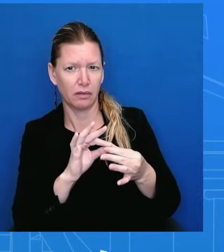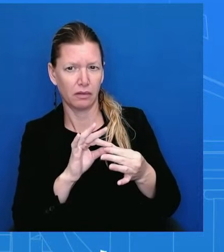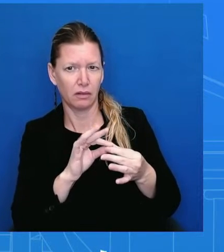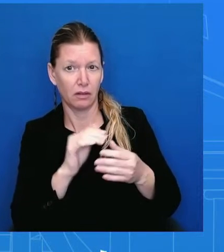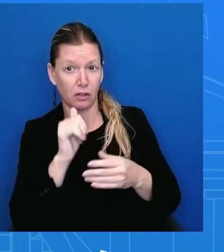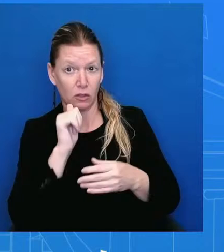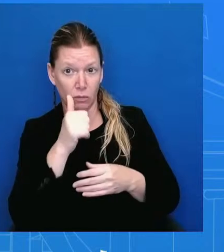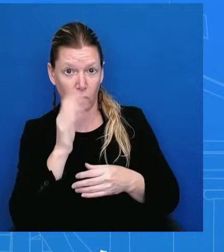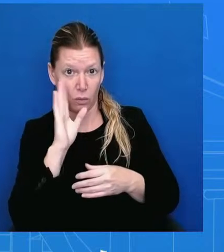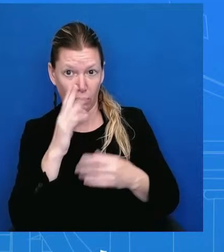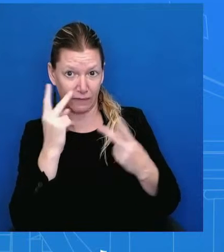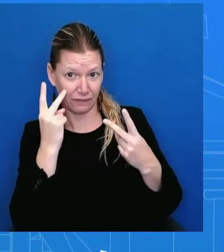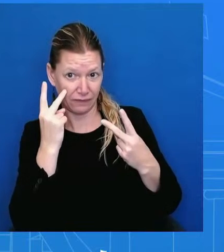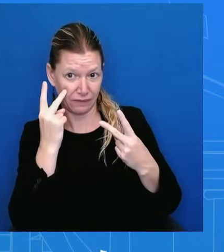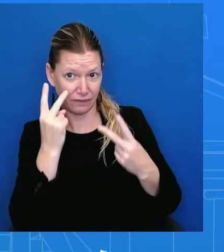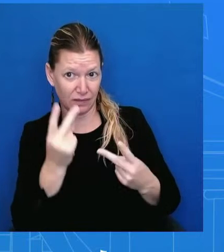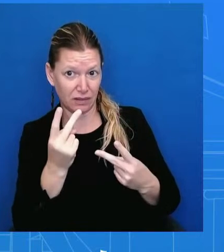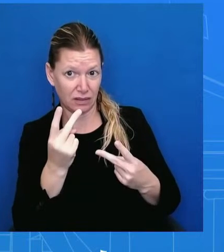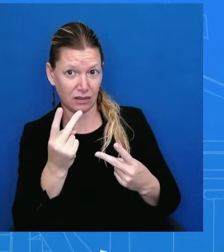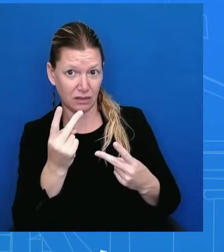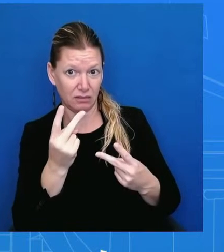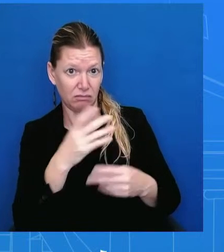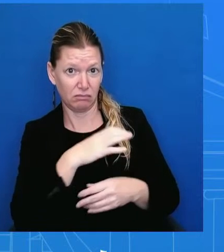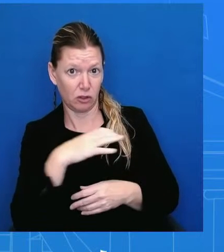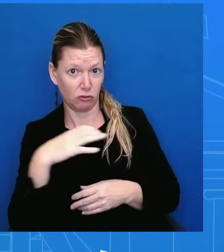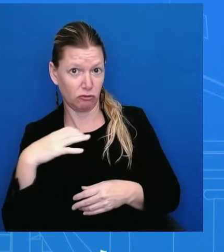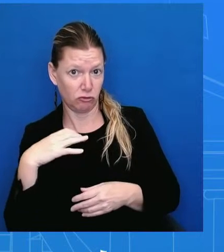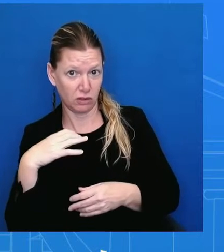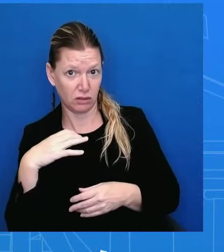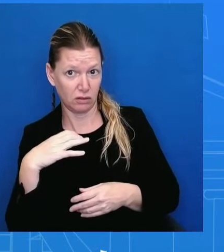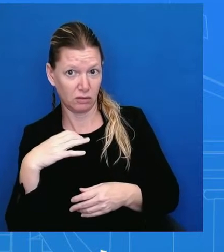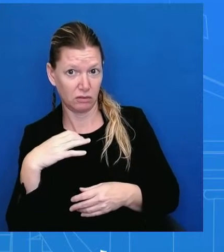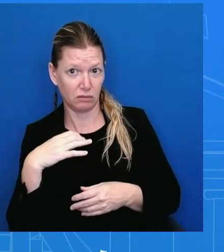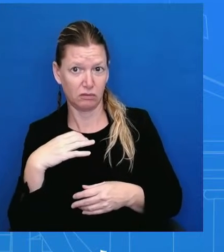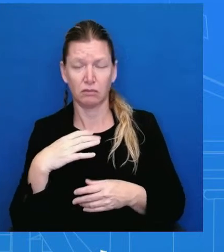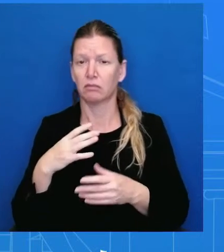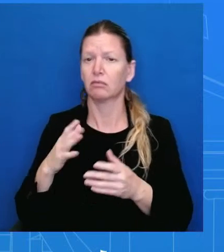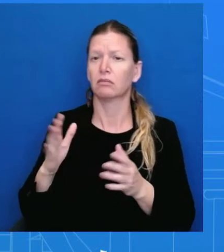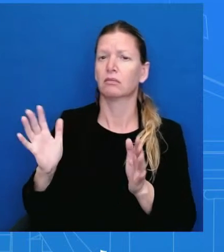You saw that letter that came out from the president. He's going to be focusing on the more than 30 world leaders that are coming --